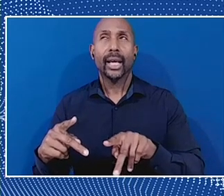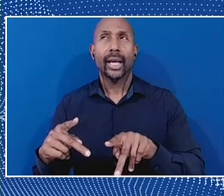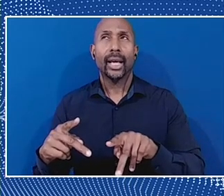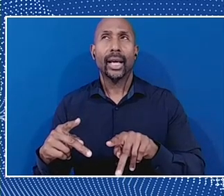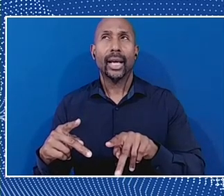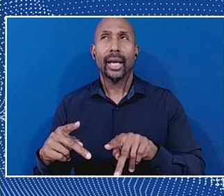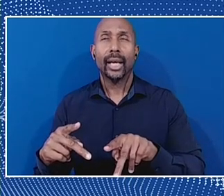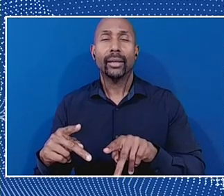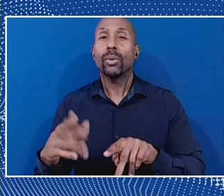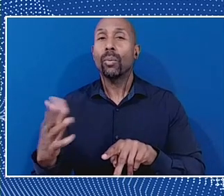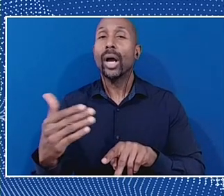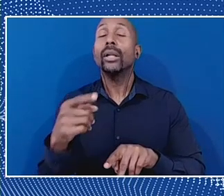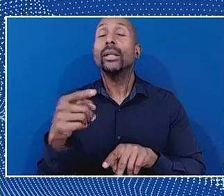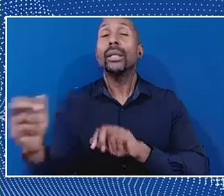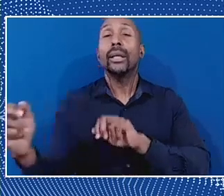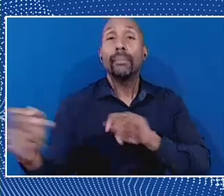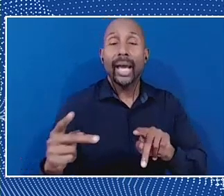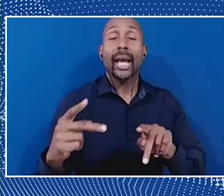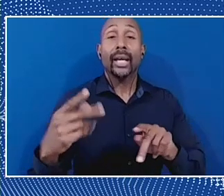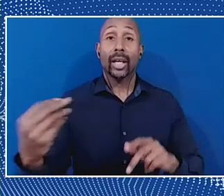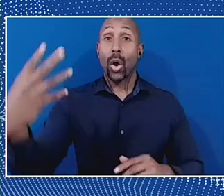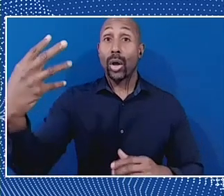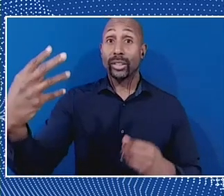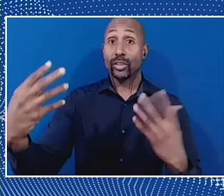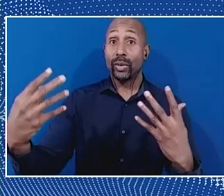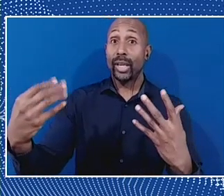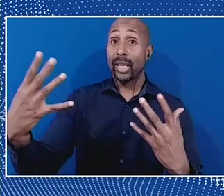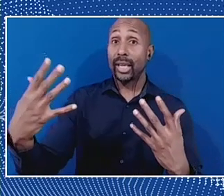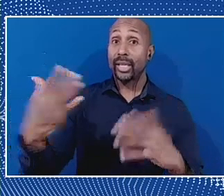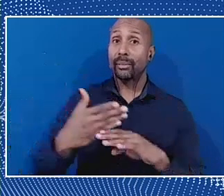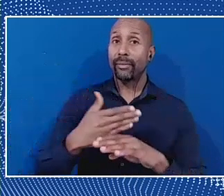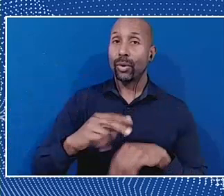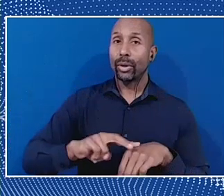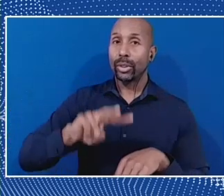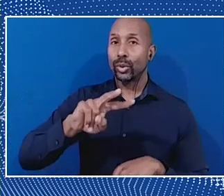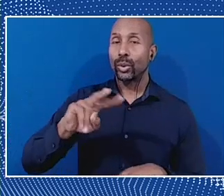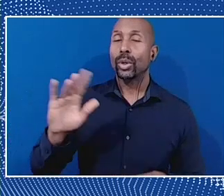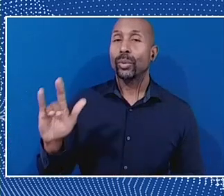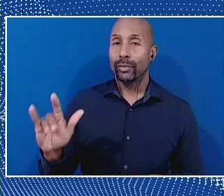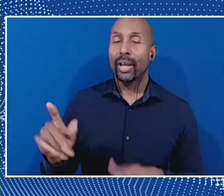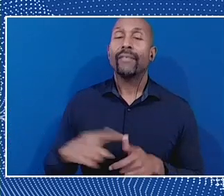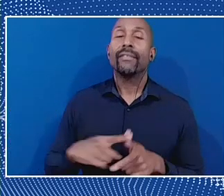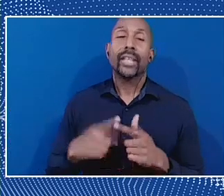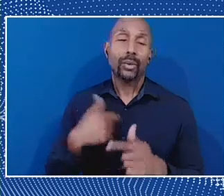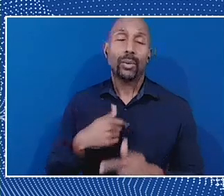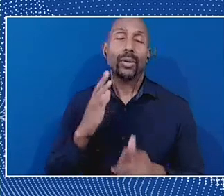back here on screen by 2:25, we'll kick back off at 2:30.